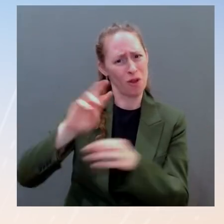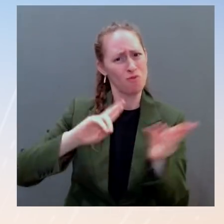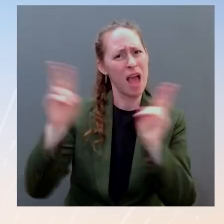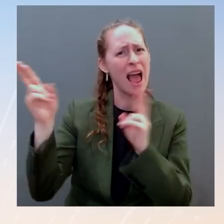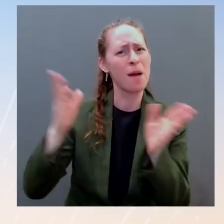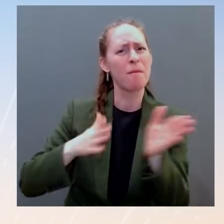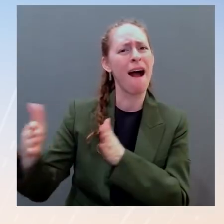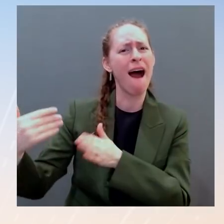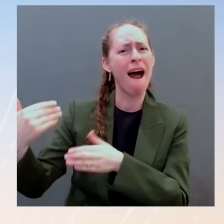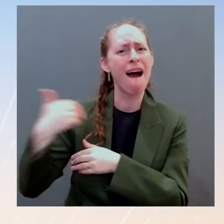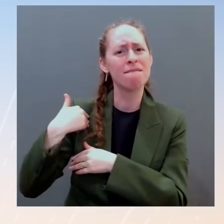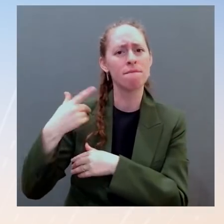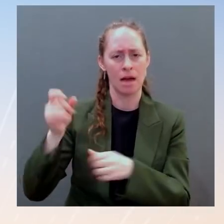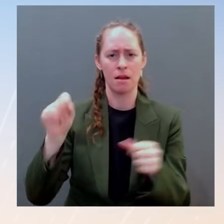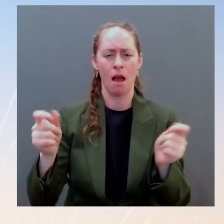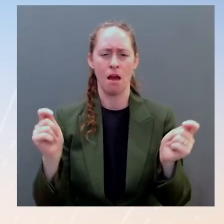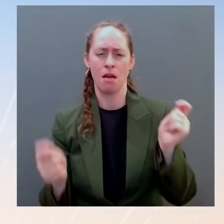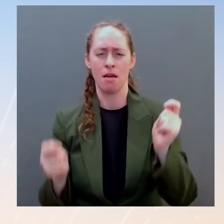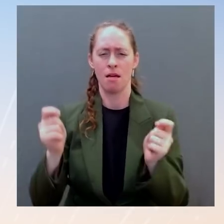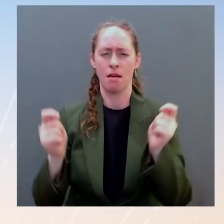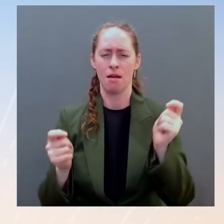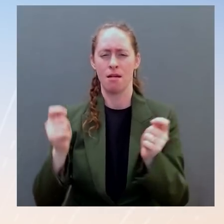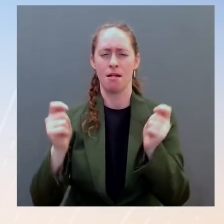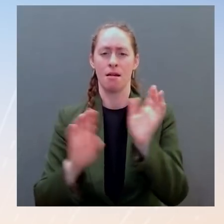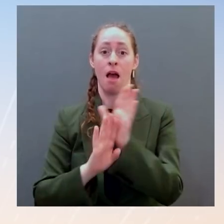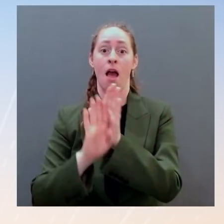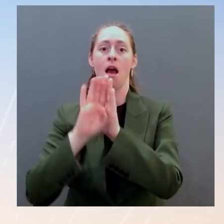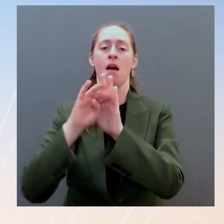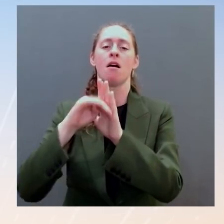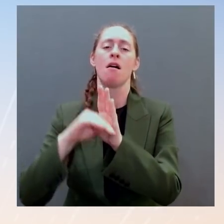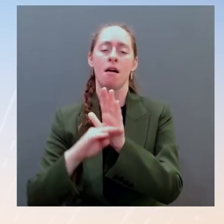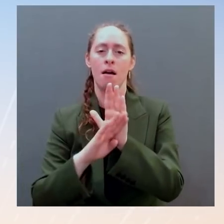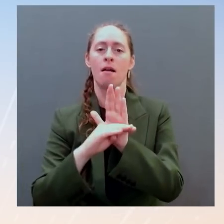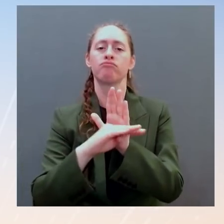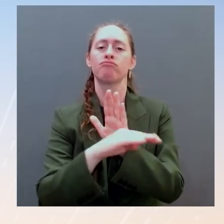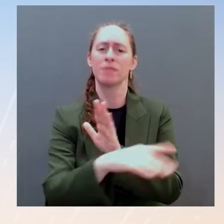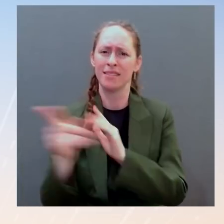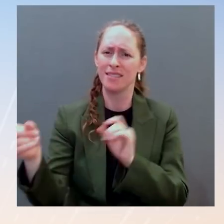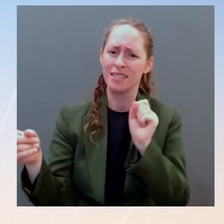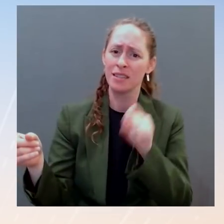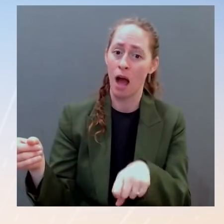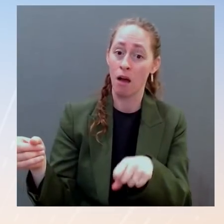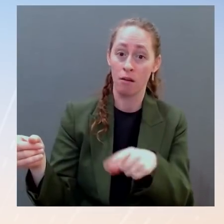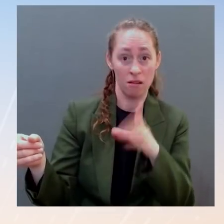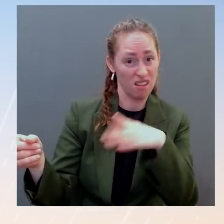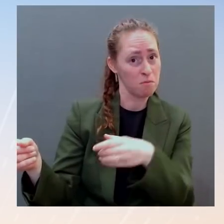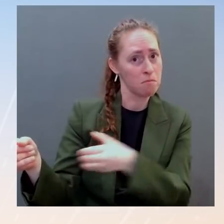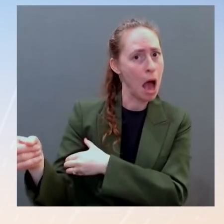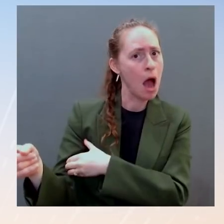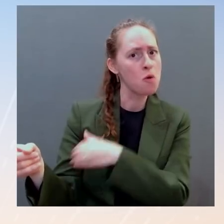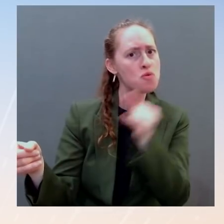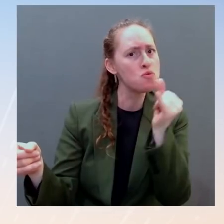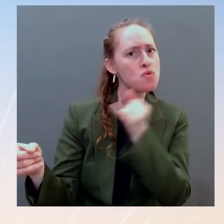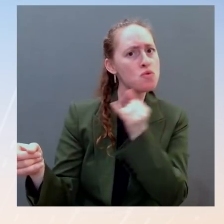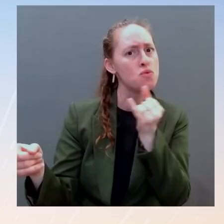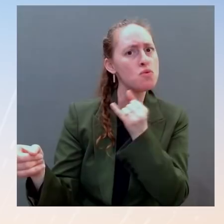in terms of taking steps to address inflation. We are not -- the President is not waiting for that to happen,